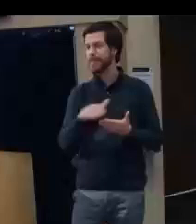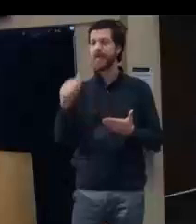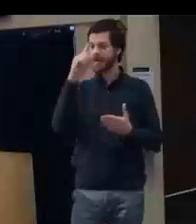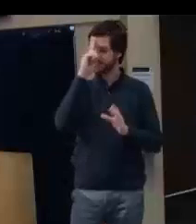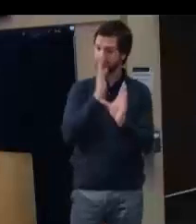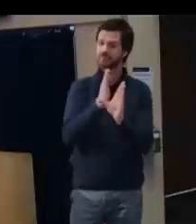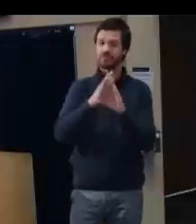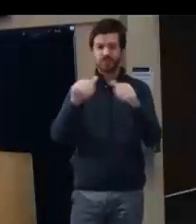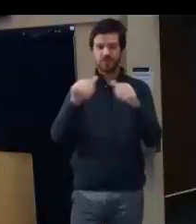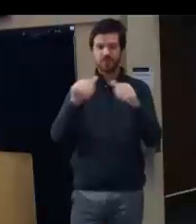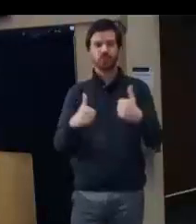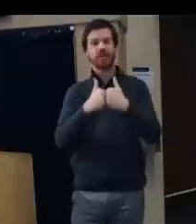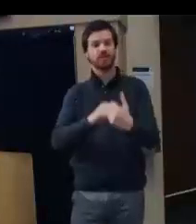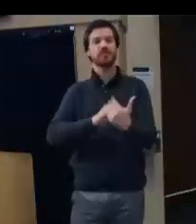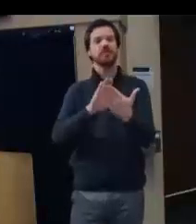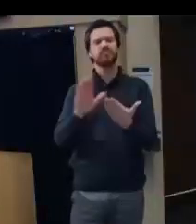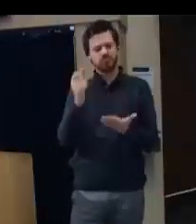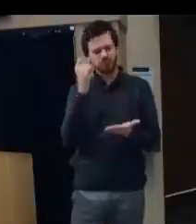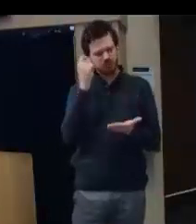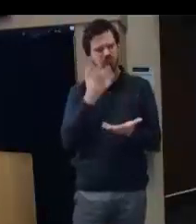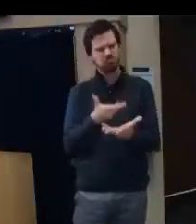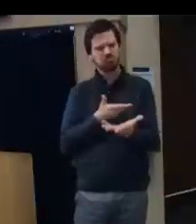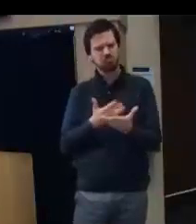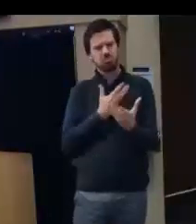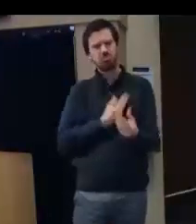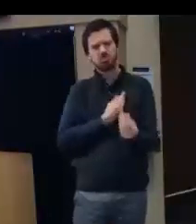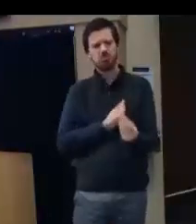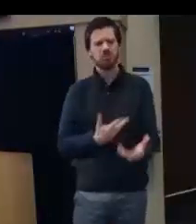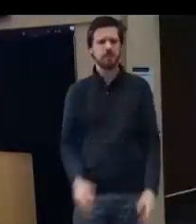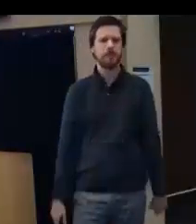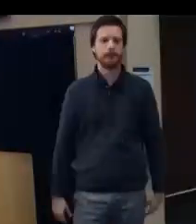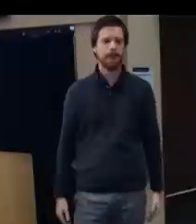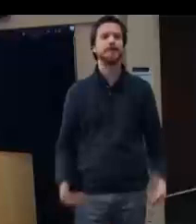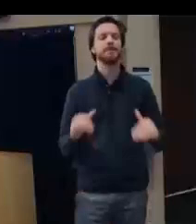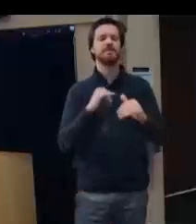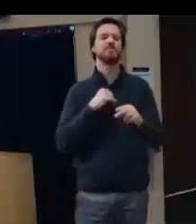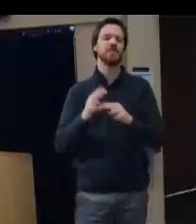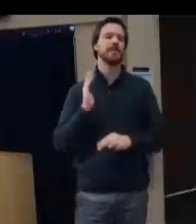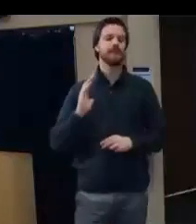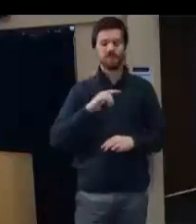that they may be experiencing are understandable as I mentioned earlier let them know that even